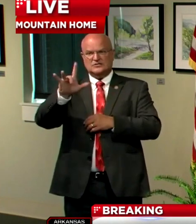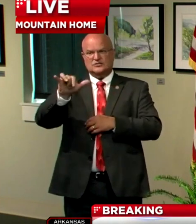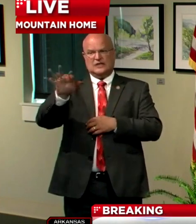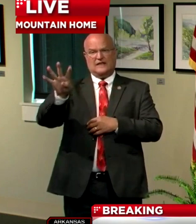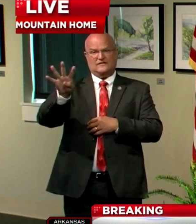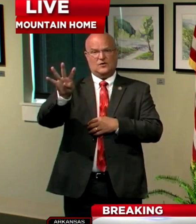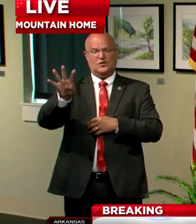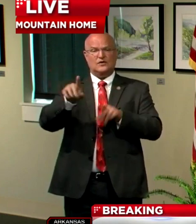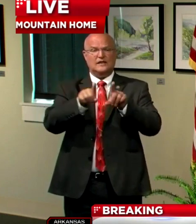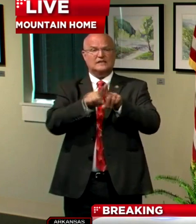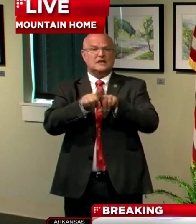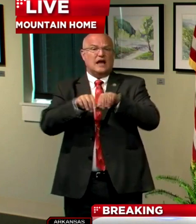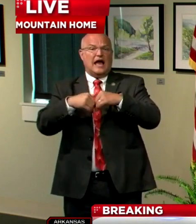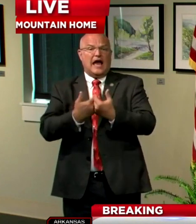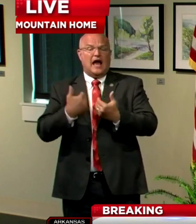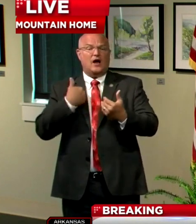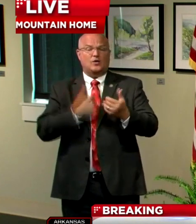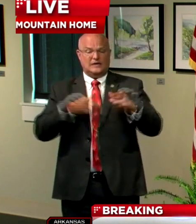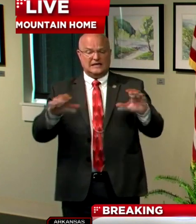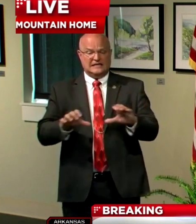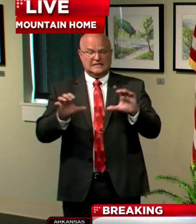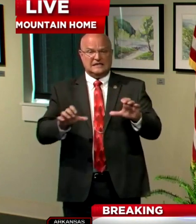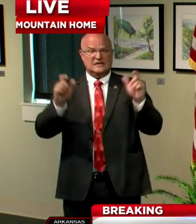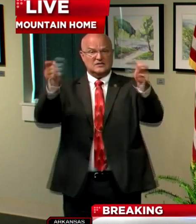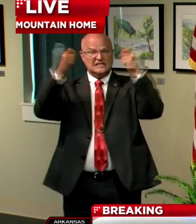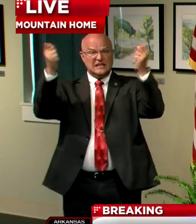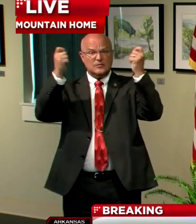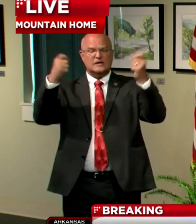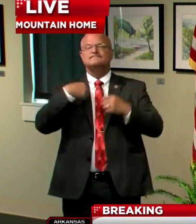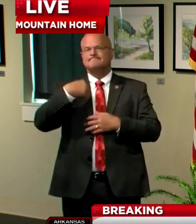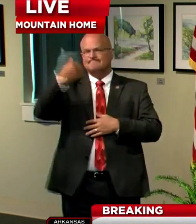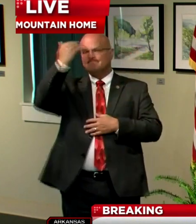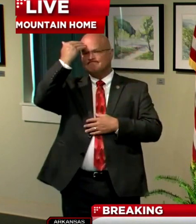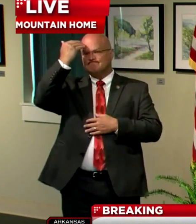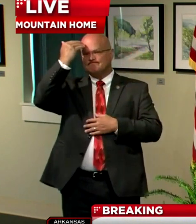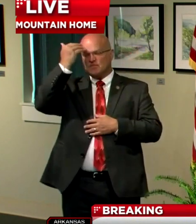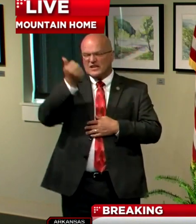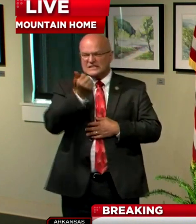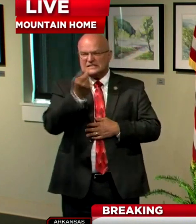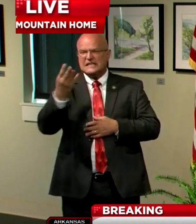DOES HAVE AN EATING IMPACT ON THE CASES WE SEE . YES WE NEED TO BE MINDFUL